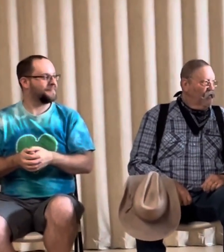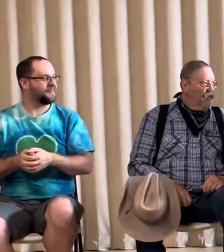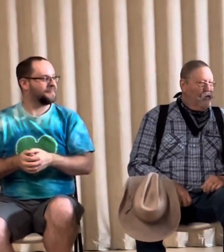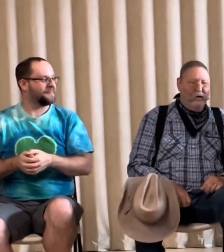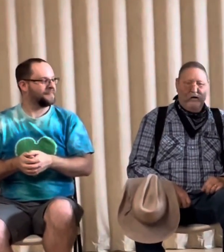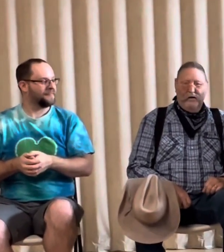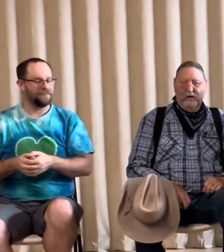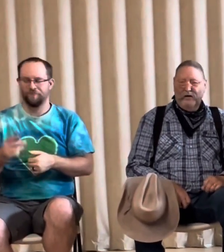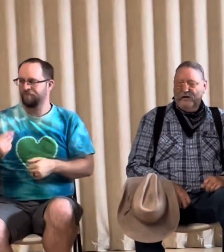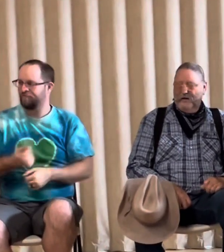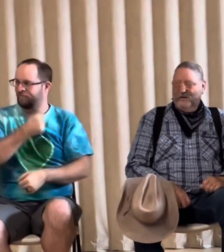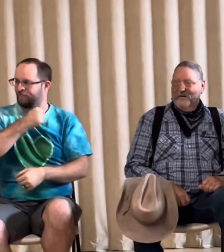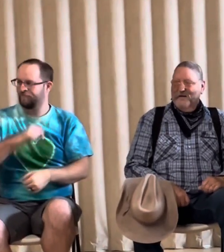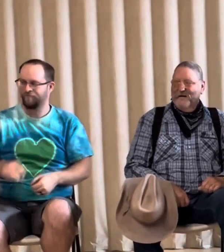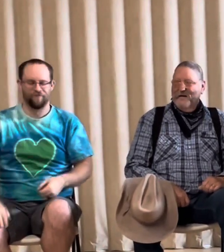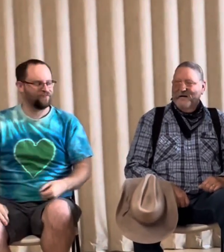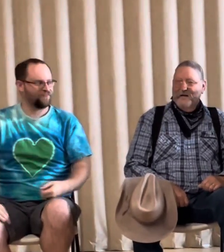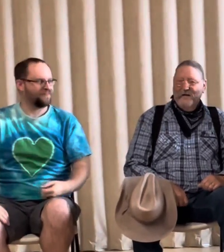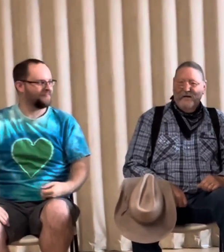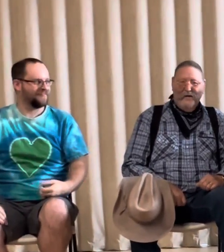Sell it...